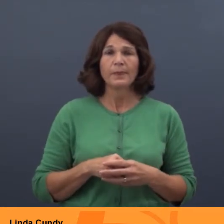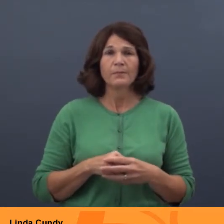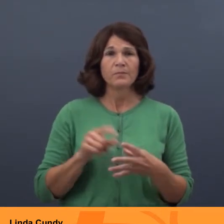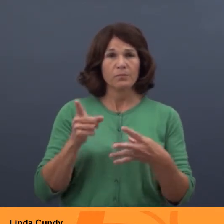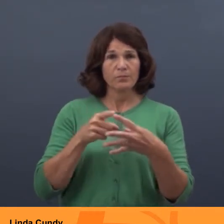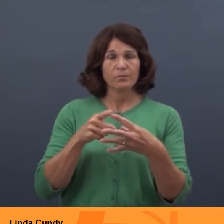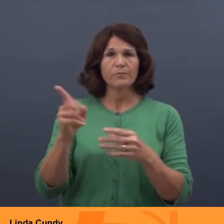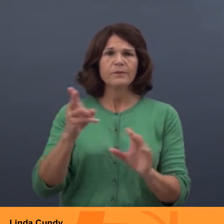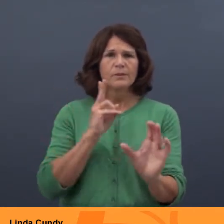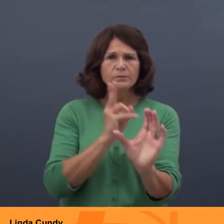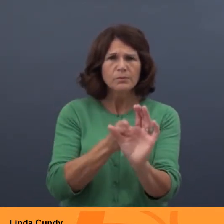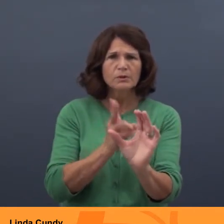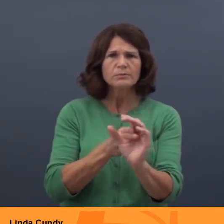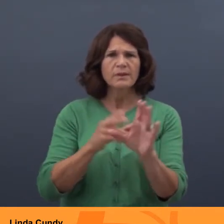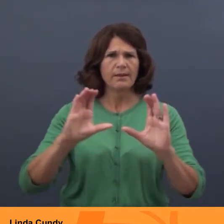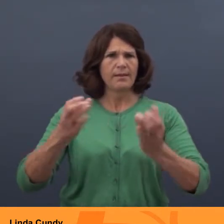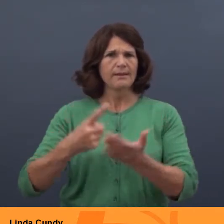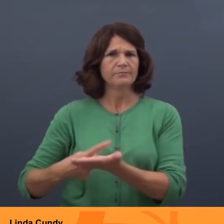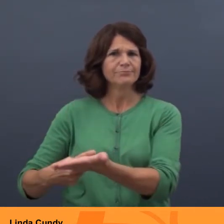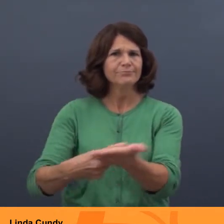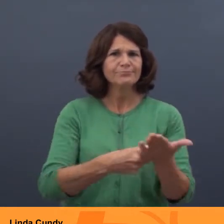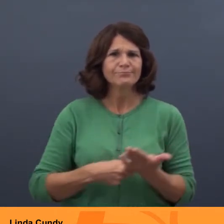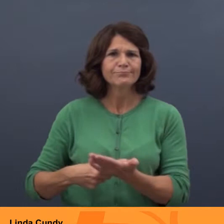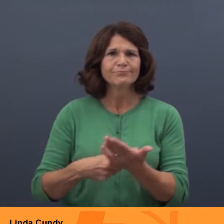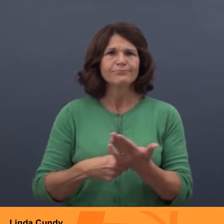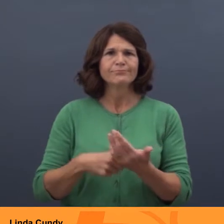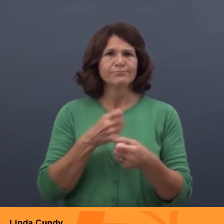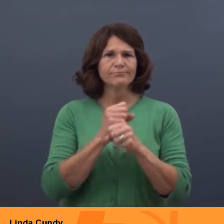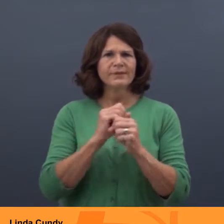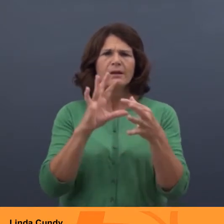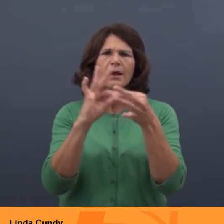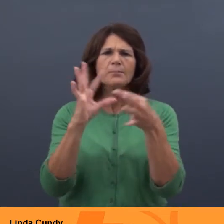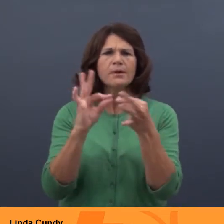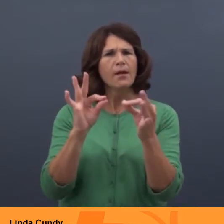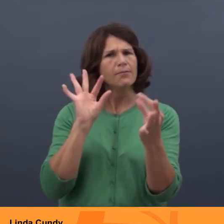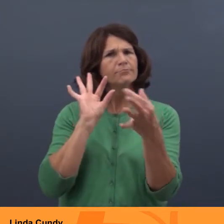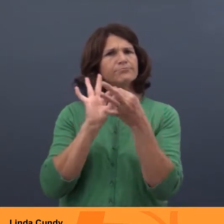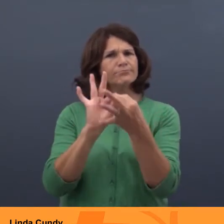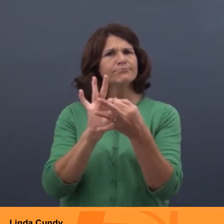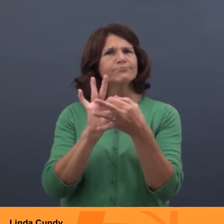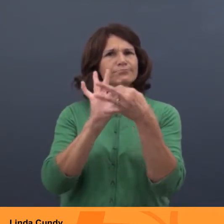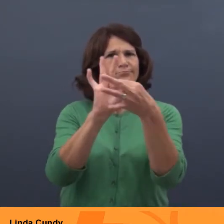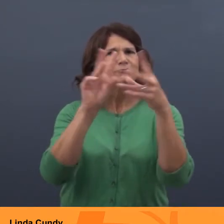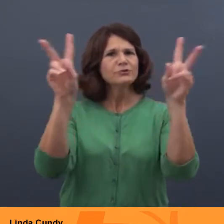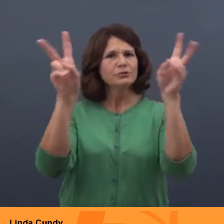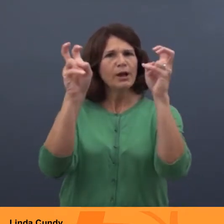Does your deaf and hard of hearing student participate in class discussion and make comments relevant